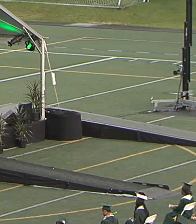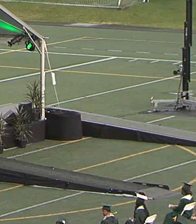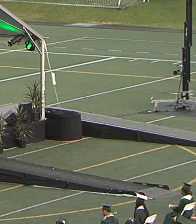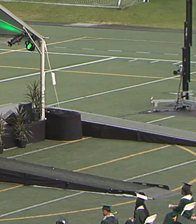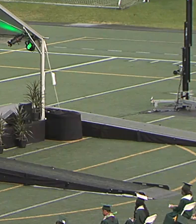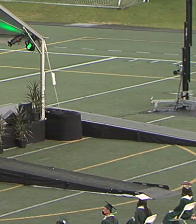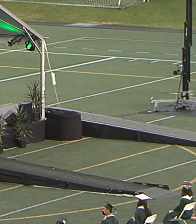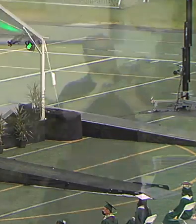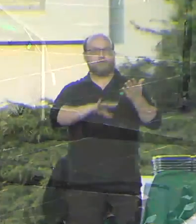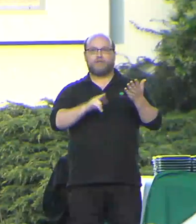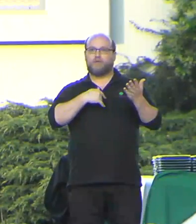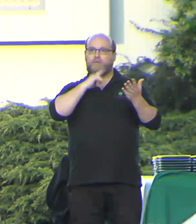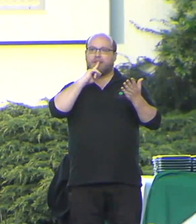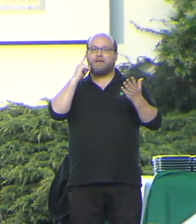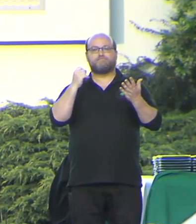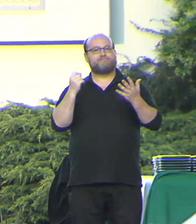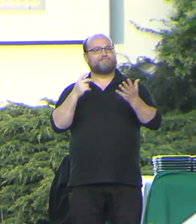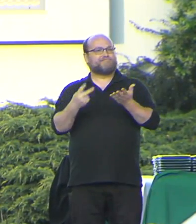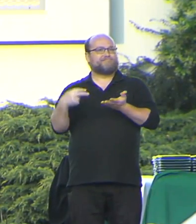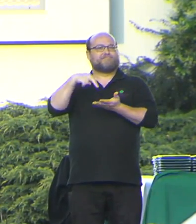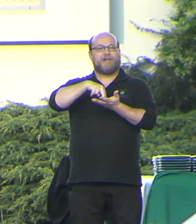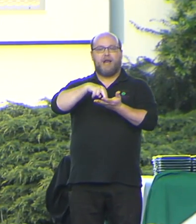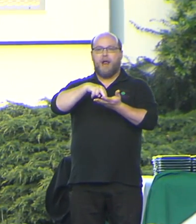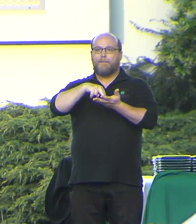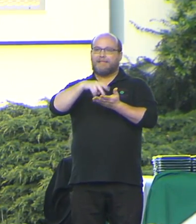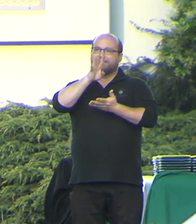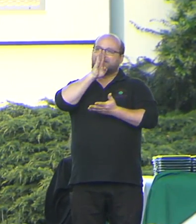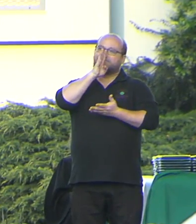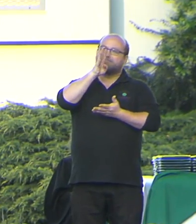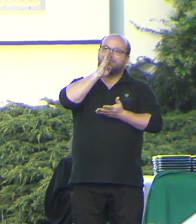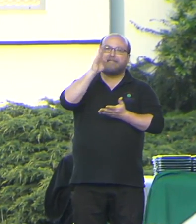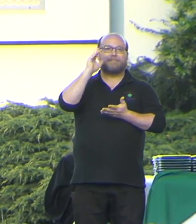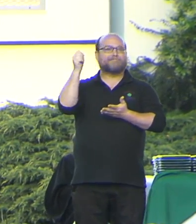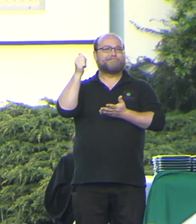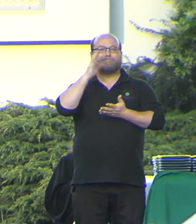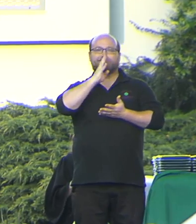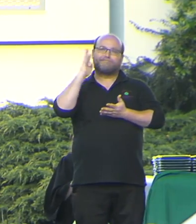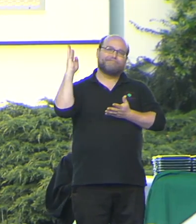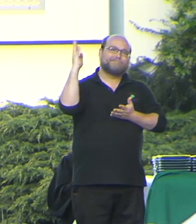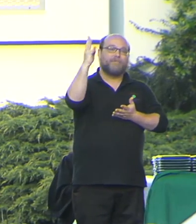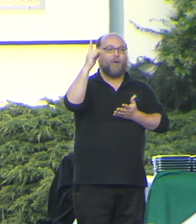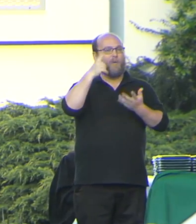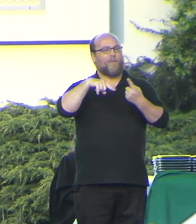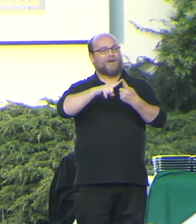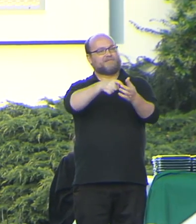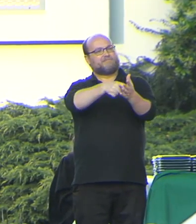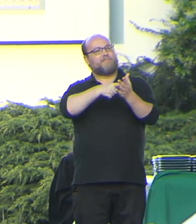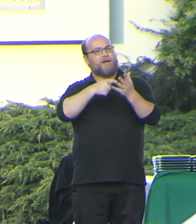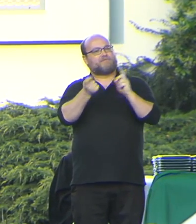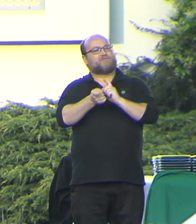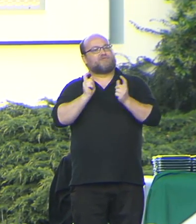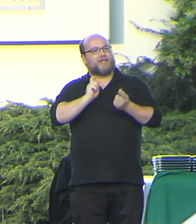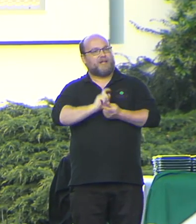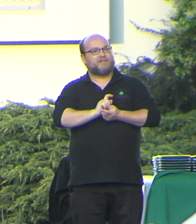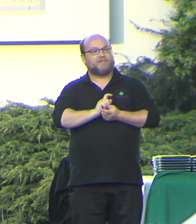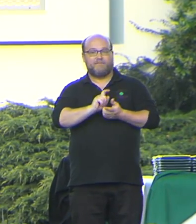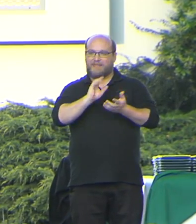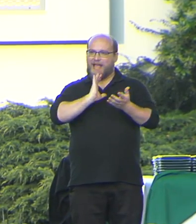and speak the loudest when the demand for change is called. It's our students who embody everything it means